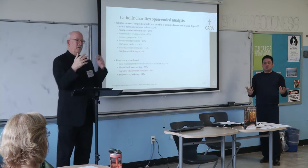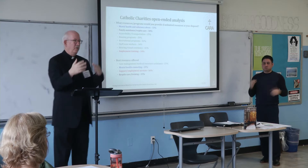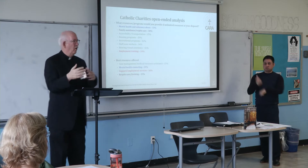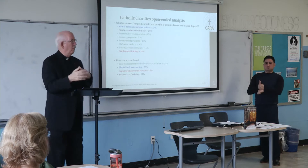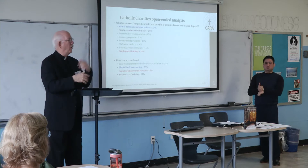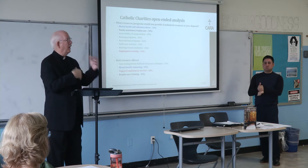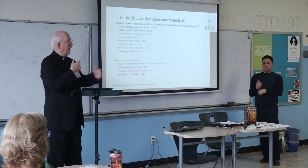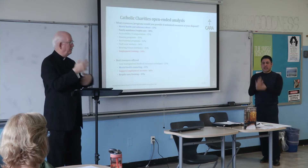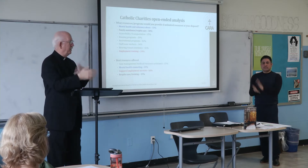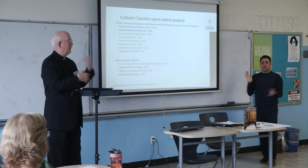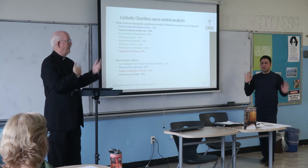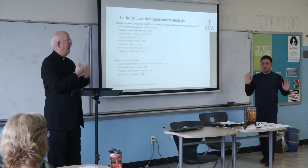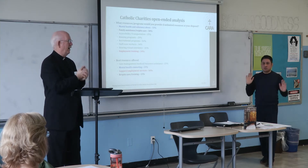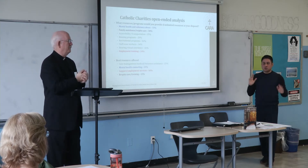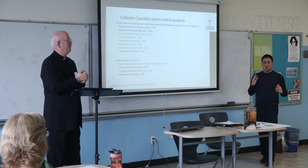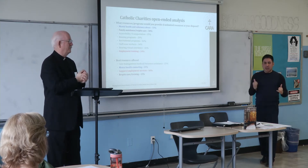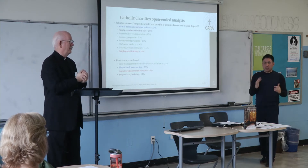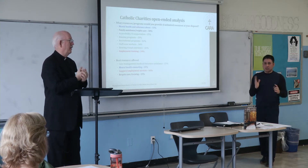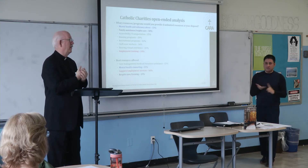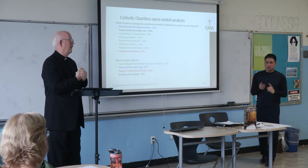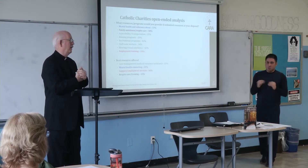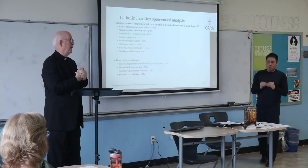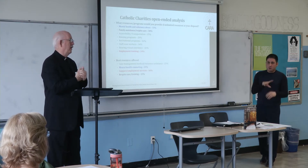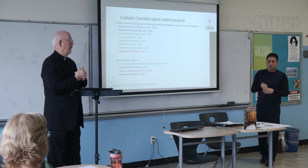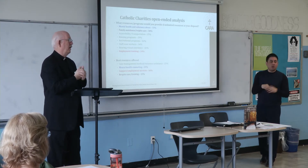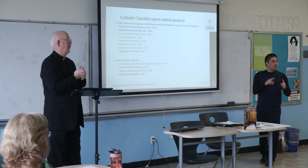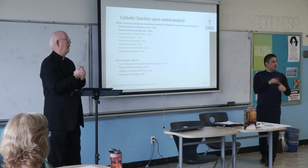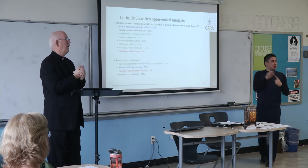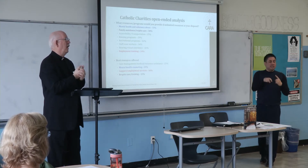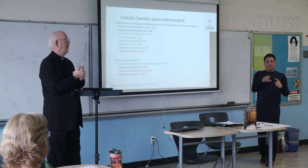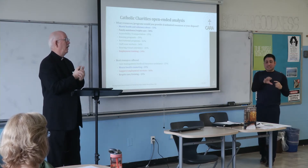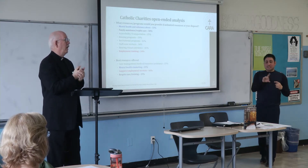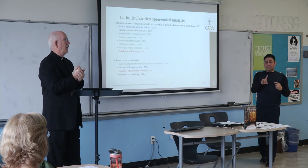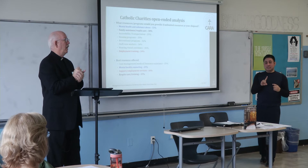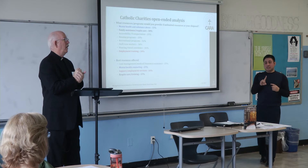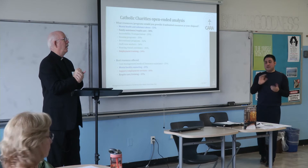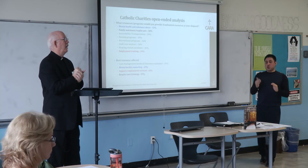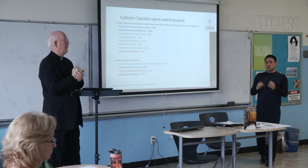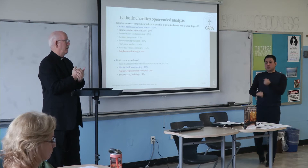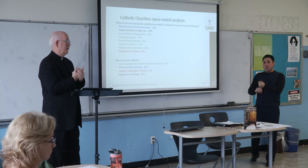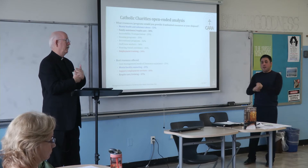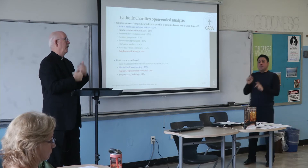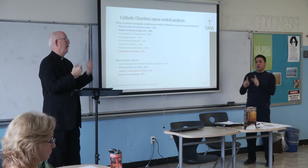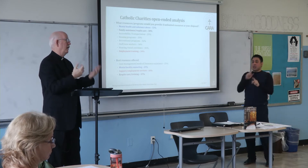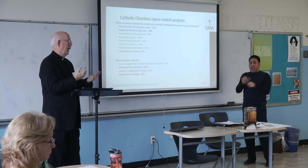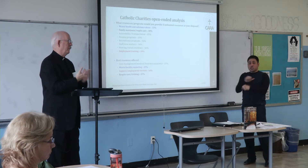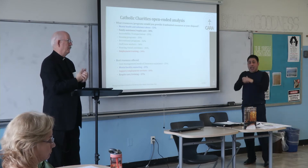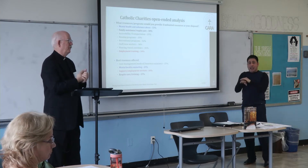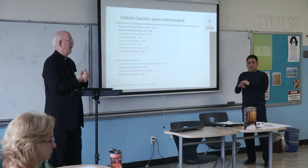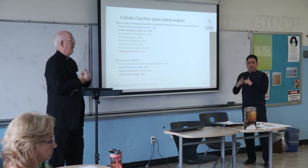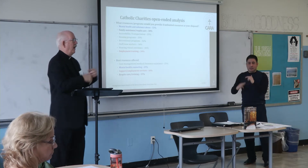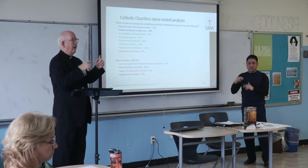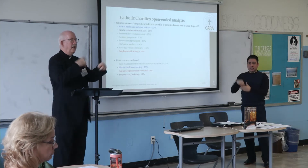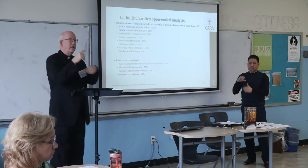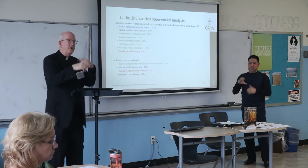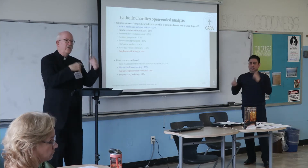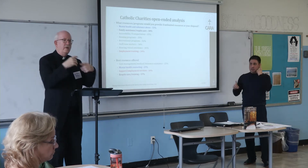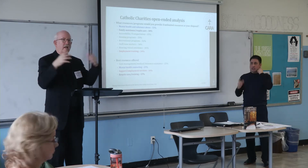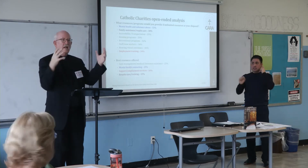you know, more engagement. Yes. Ok and again I'll touch on, we get a lot